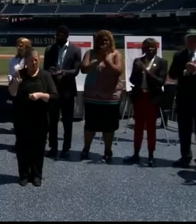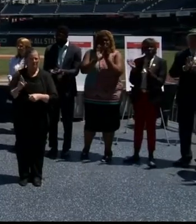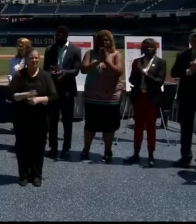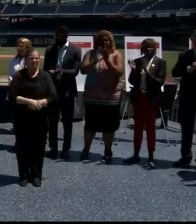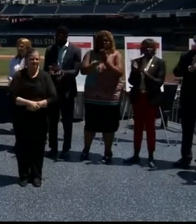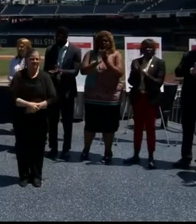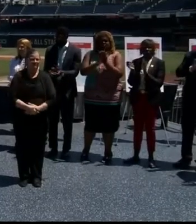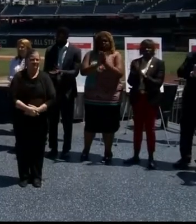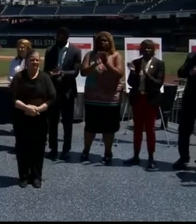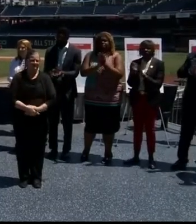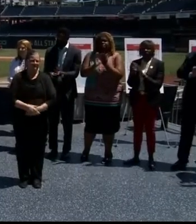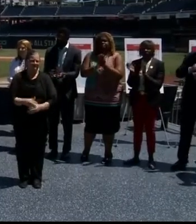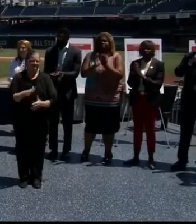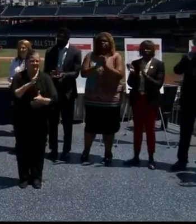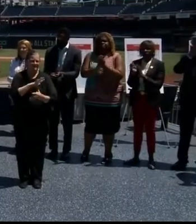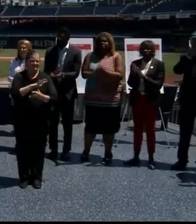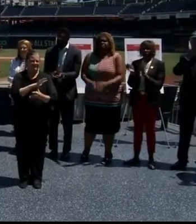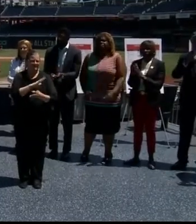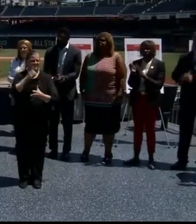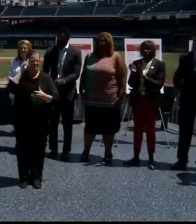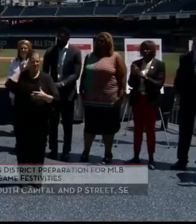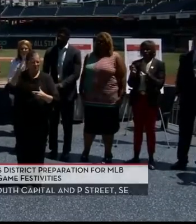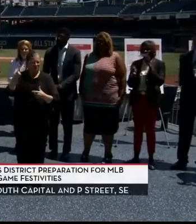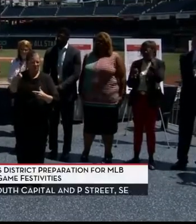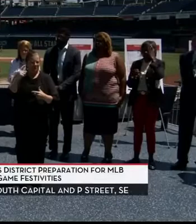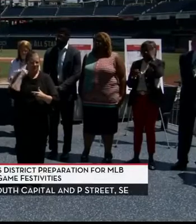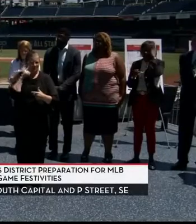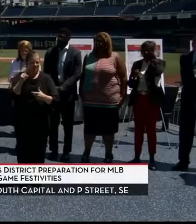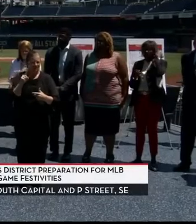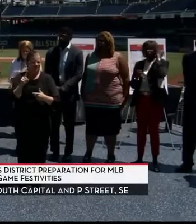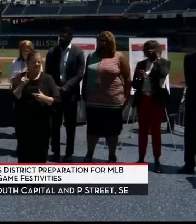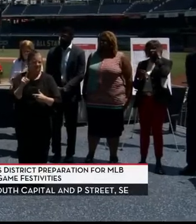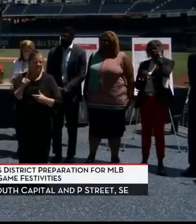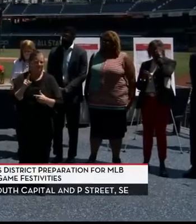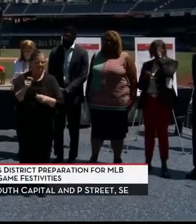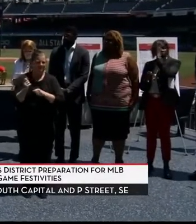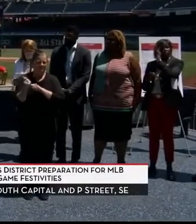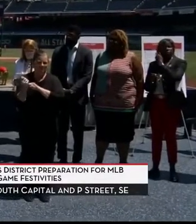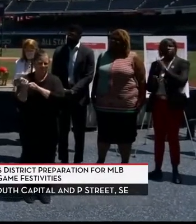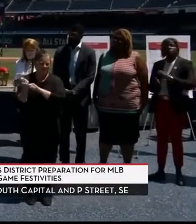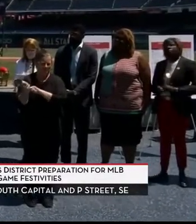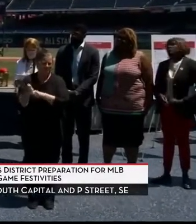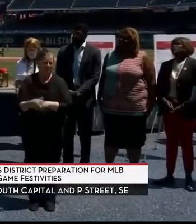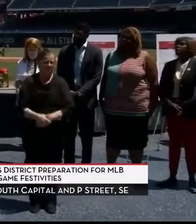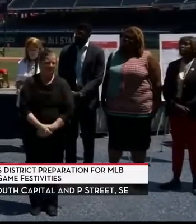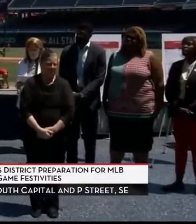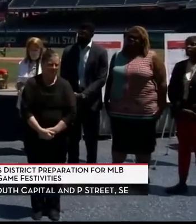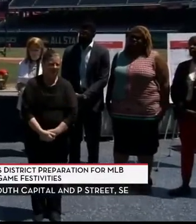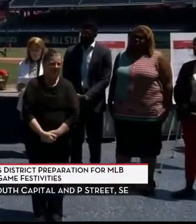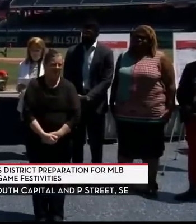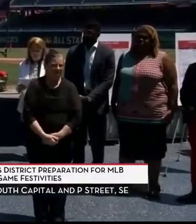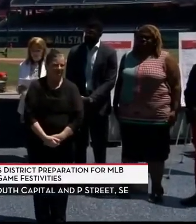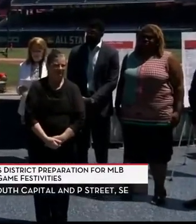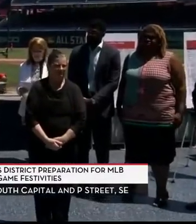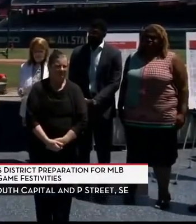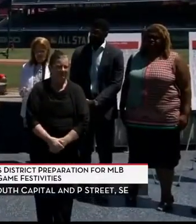I SHOULD REMIND EVERYBODY THAT WE HAVE HAD A VERY BIG WEEK IN SPORTS IN